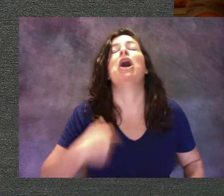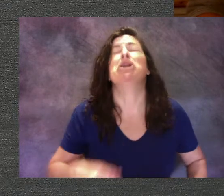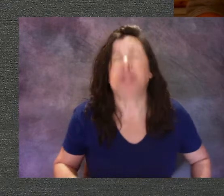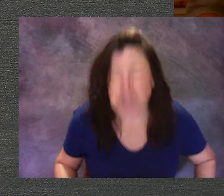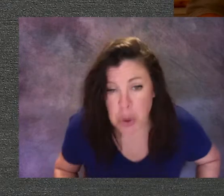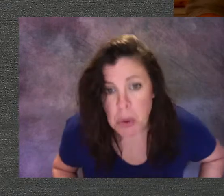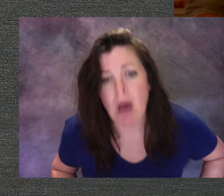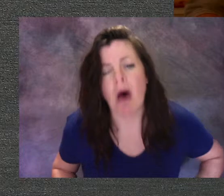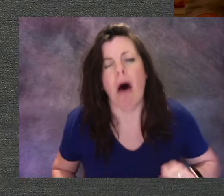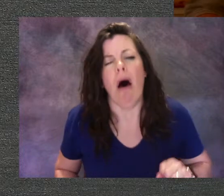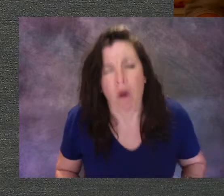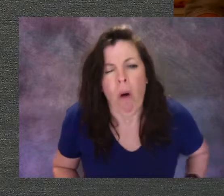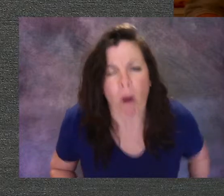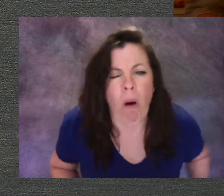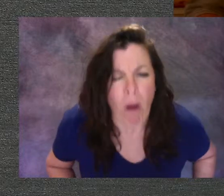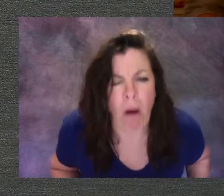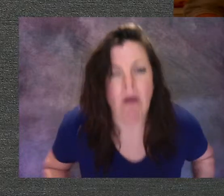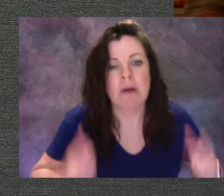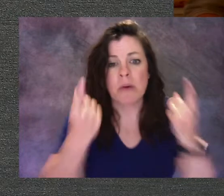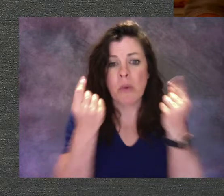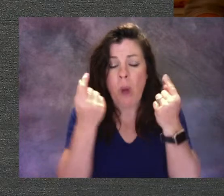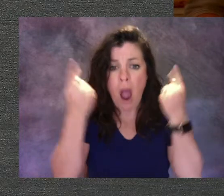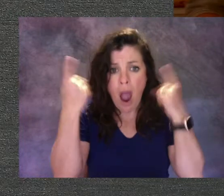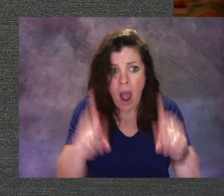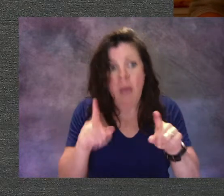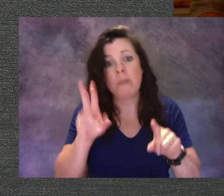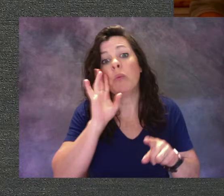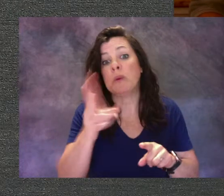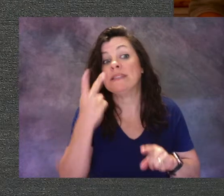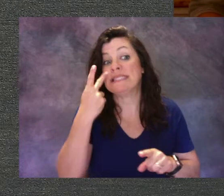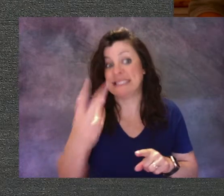Do you think those germs really go in the air? We're gonna try and experiment.